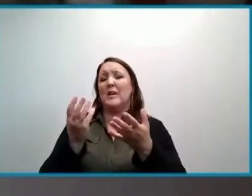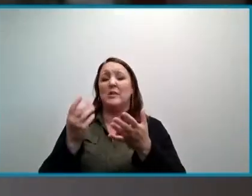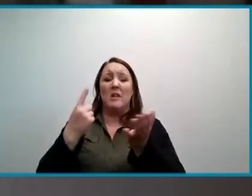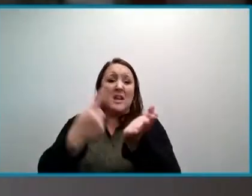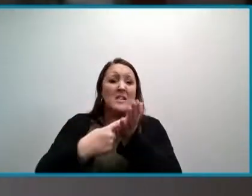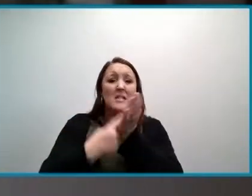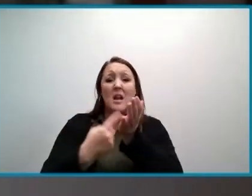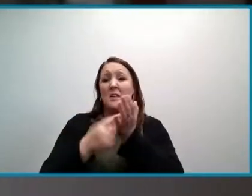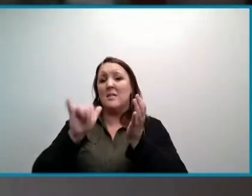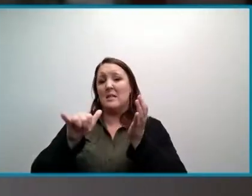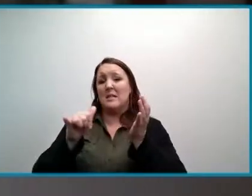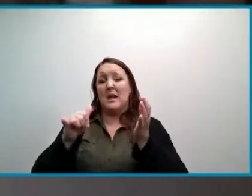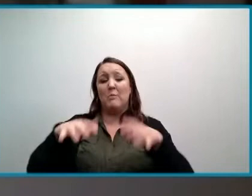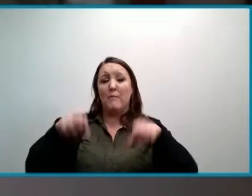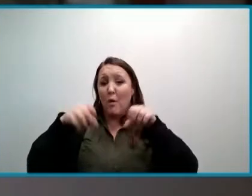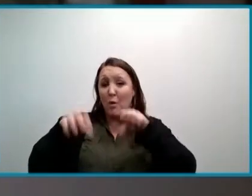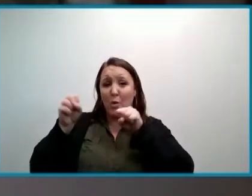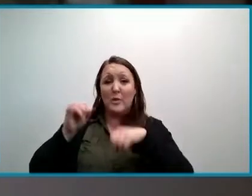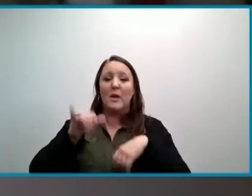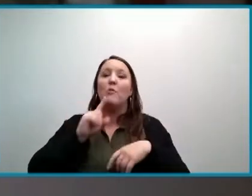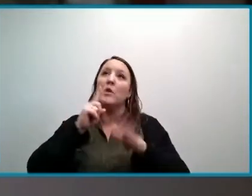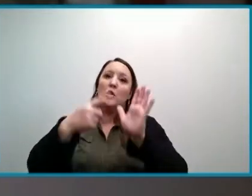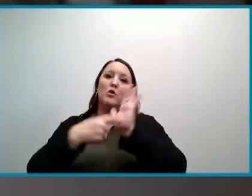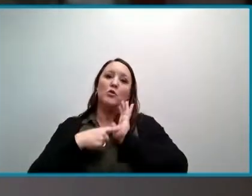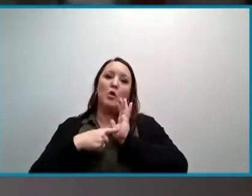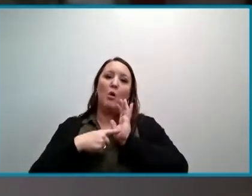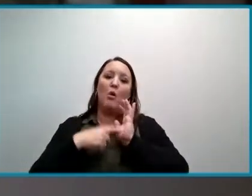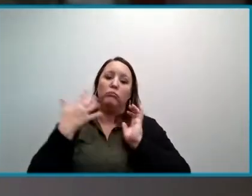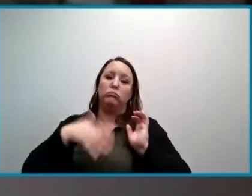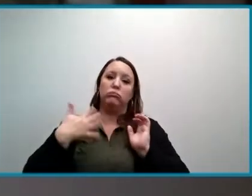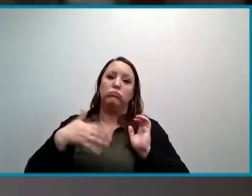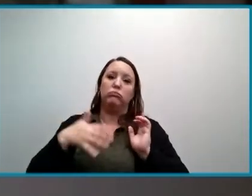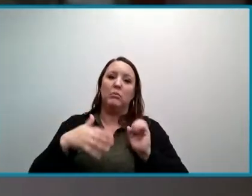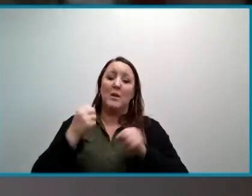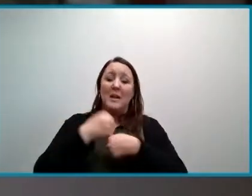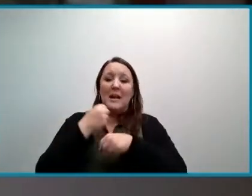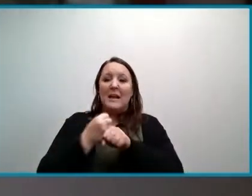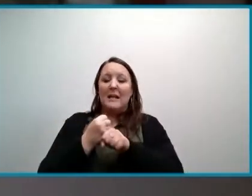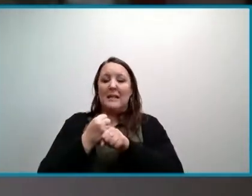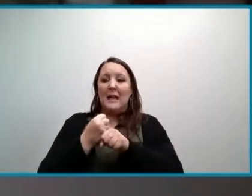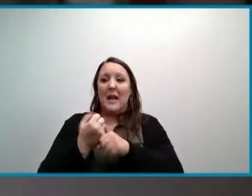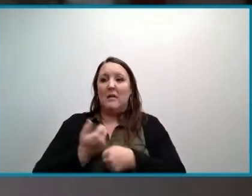that have shown us that if we can make space for these folks on our team as a teaching artist,